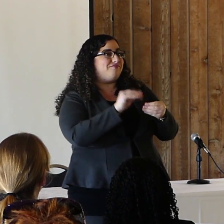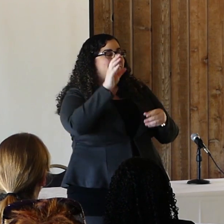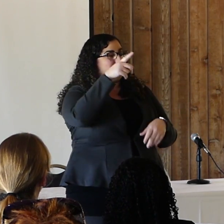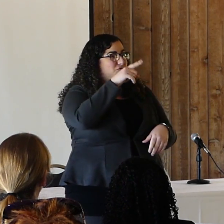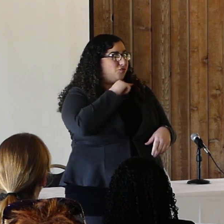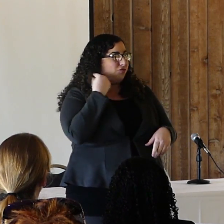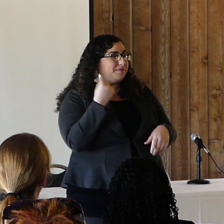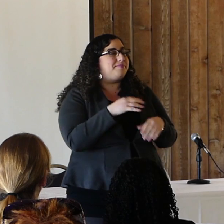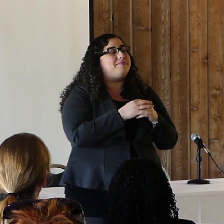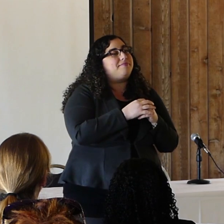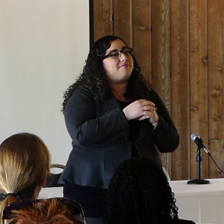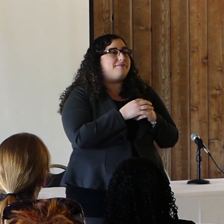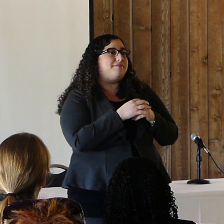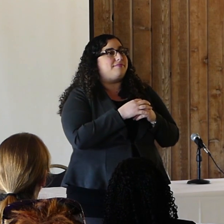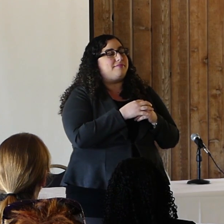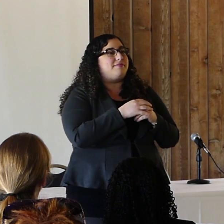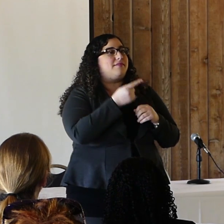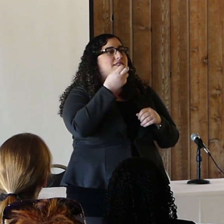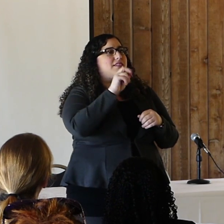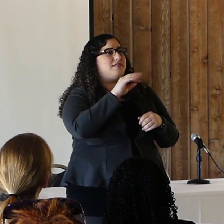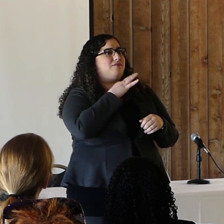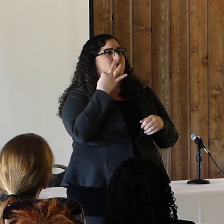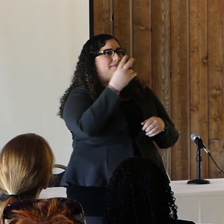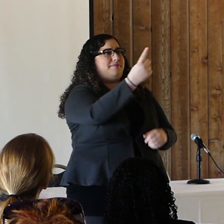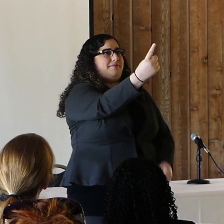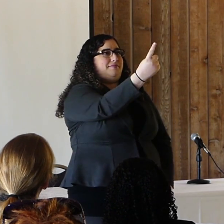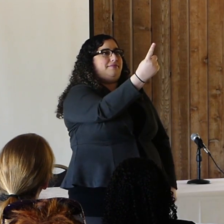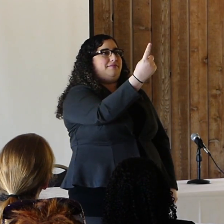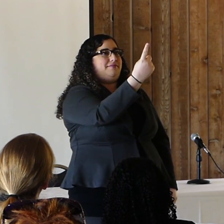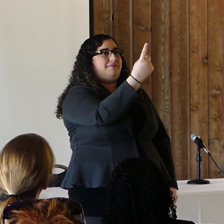And my dad sat on one side and my mom sat on the other side of me and there